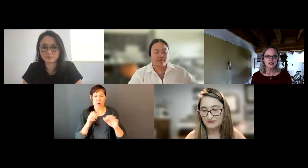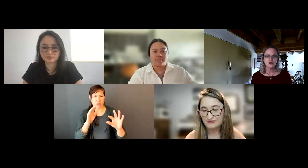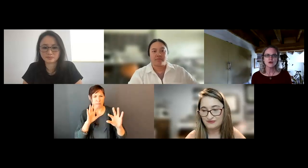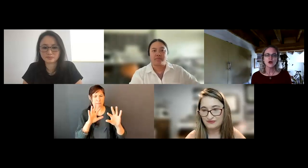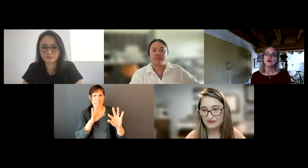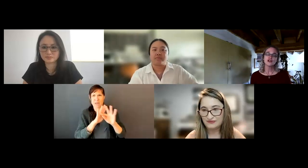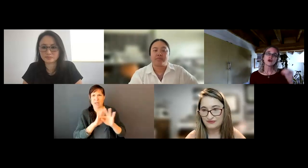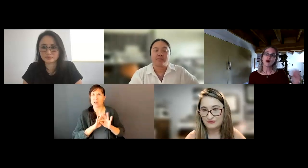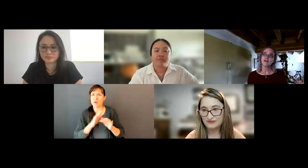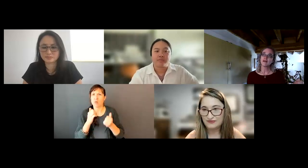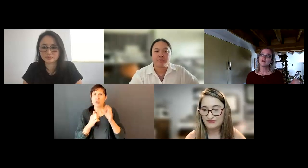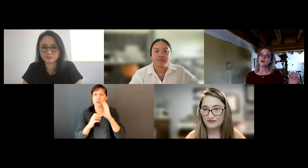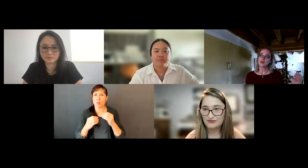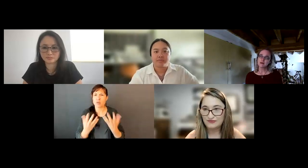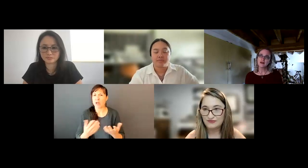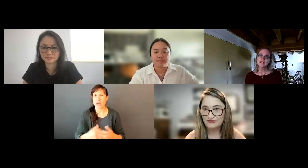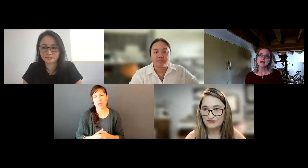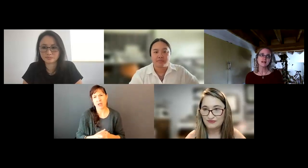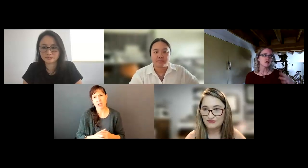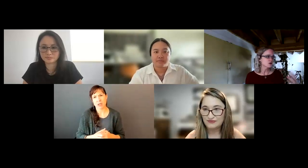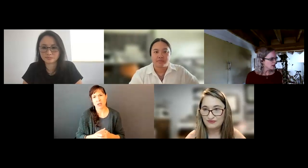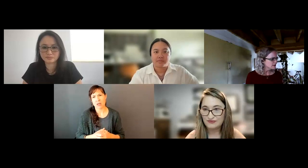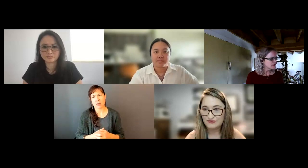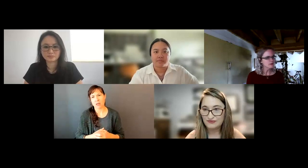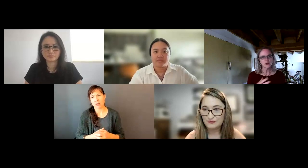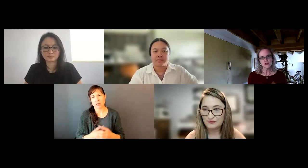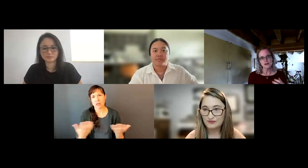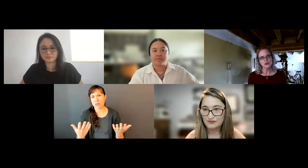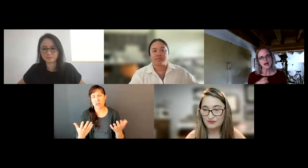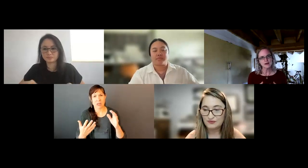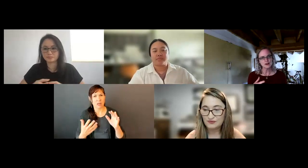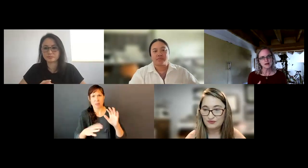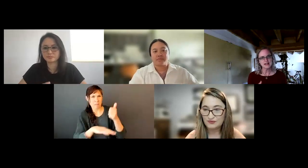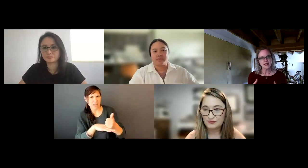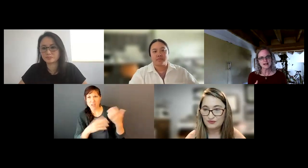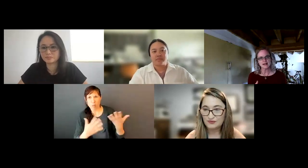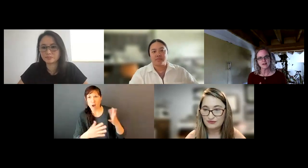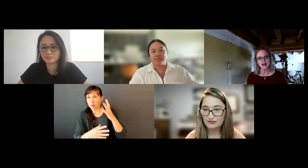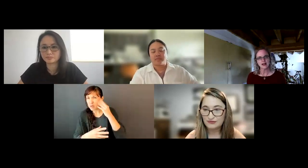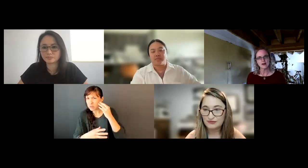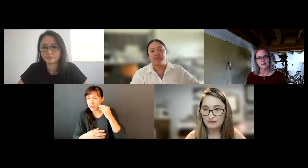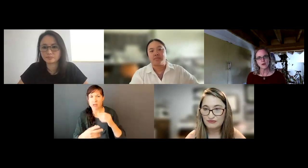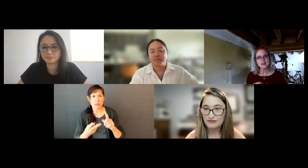Did you go off of your experiences? Did you talk to people? How did you begin to identify